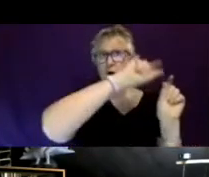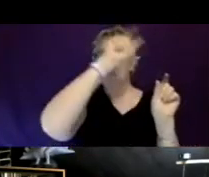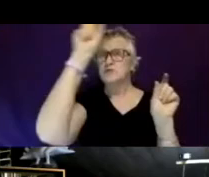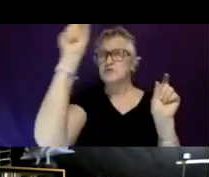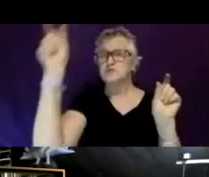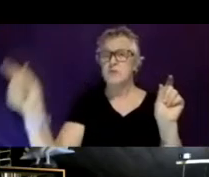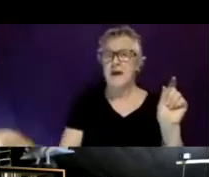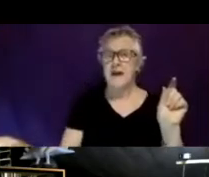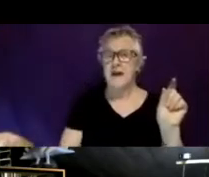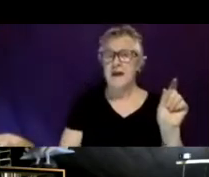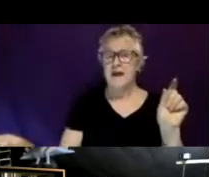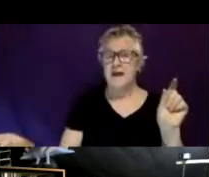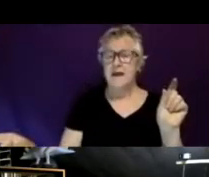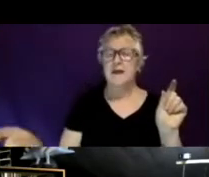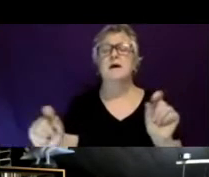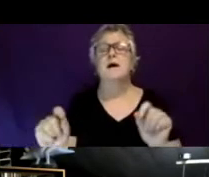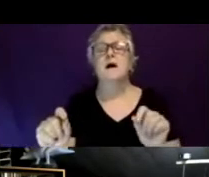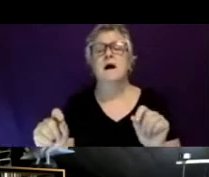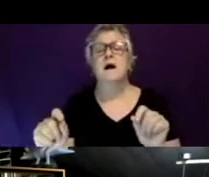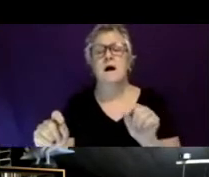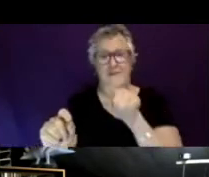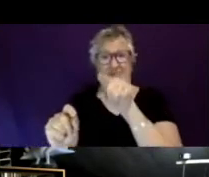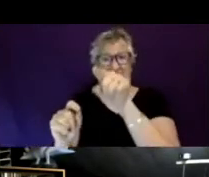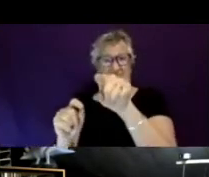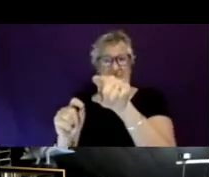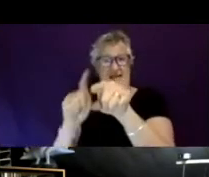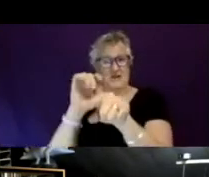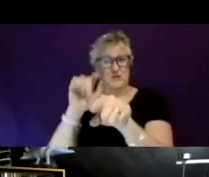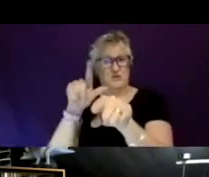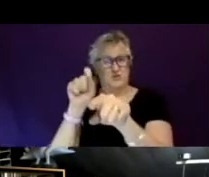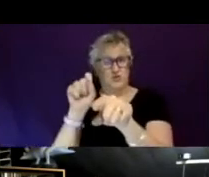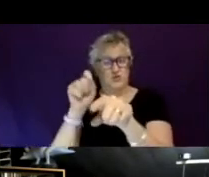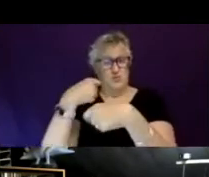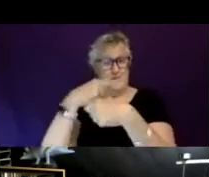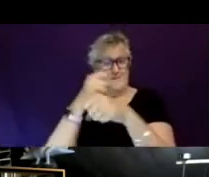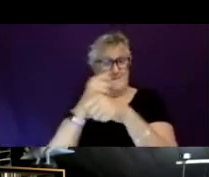The the tools that that arch is made out of were donated, uh, to the Building